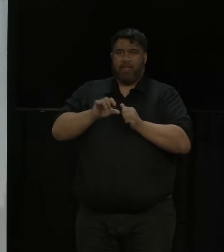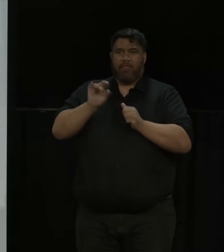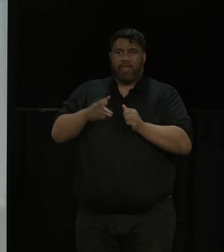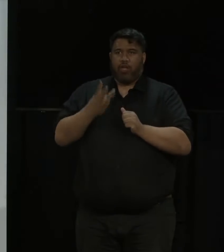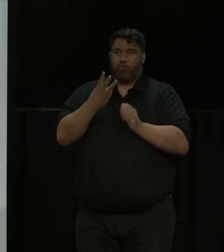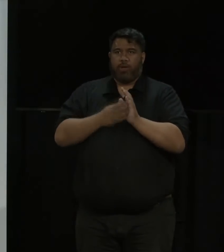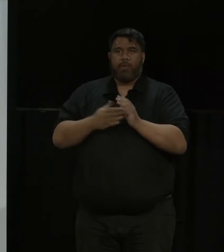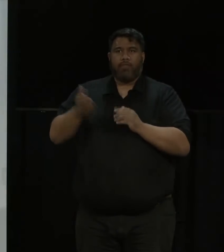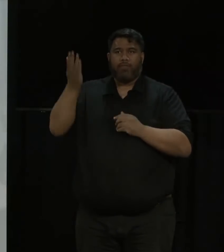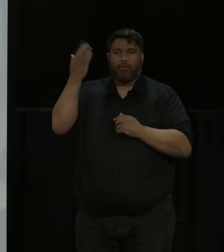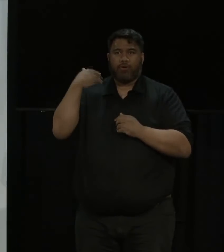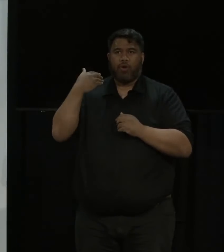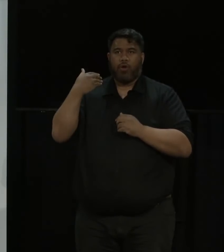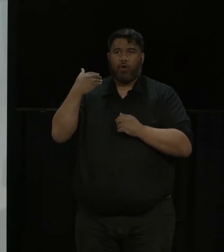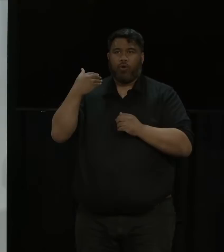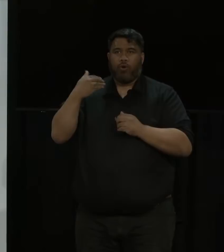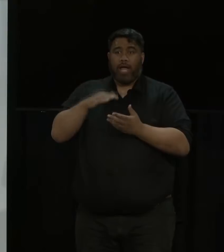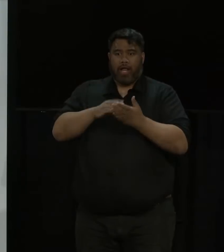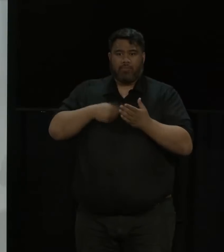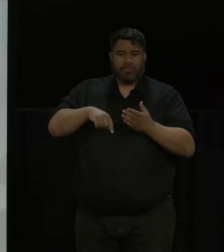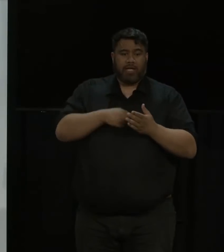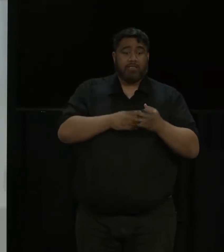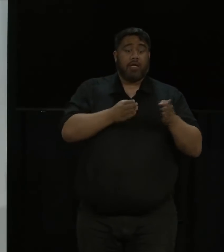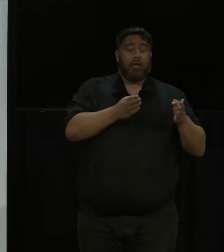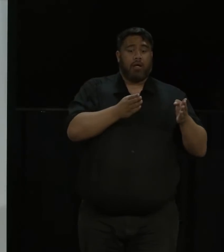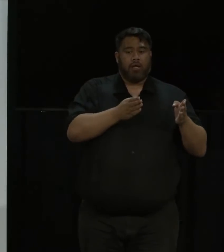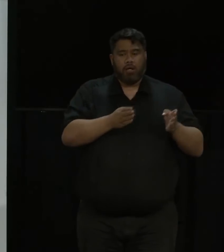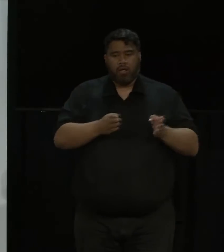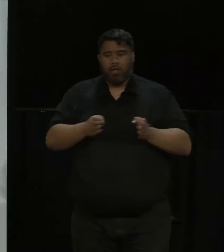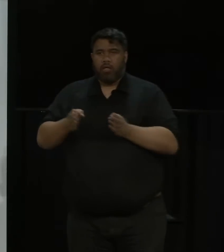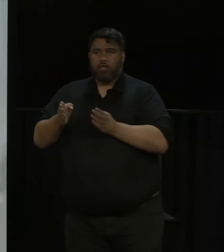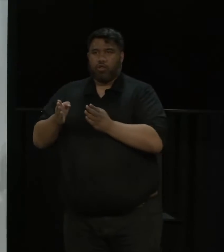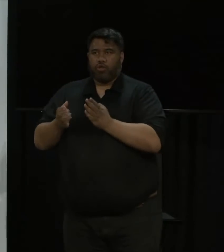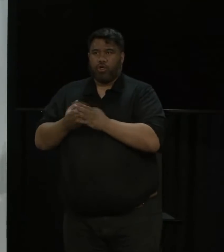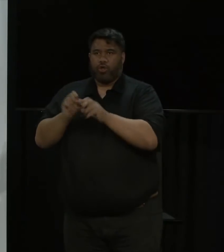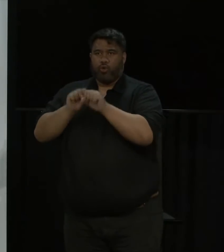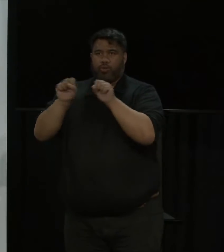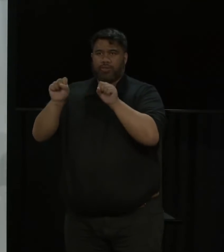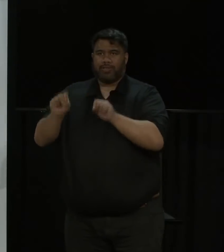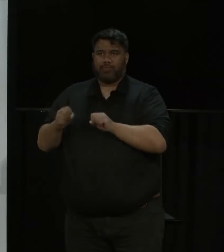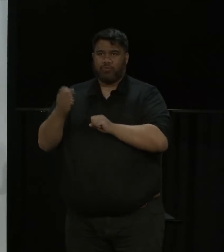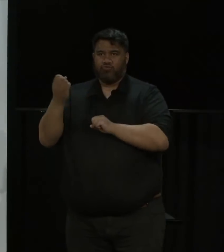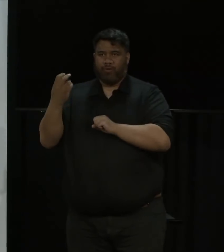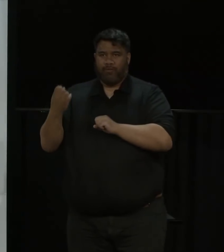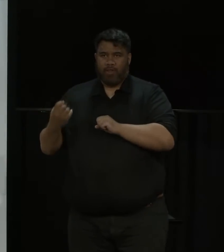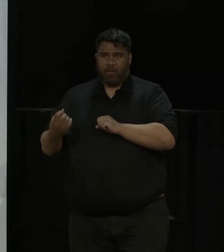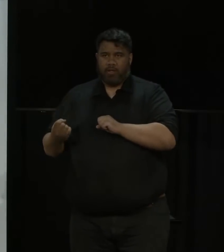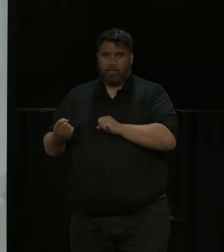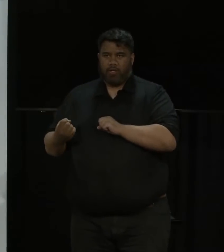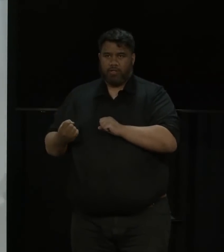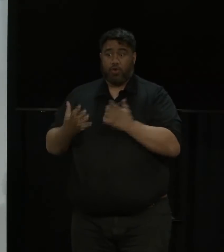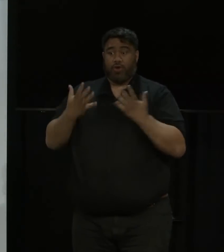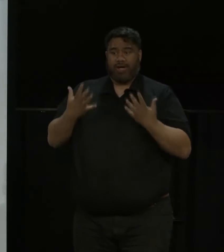the vaccination rates and the incredible ongoing efforts of Kiwis, we are in a much stronger position than we were only three months ago.